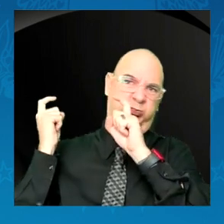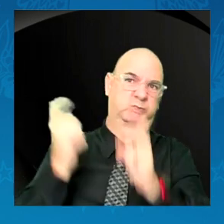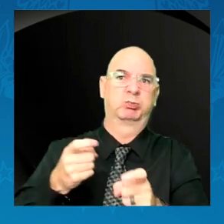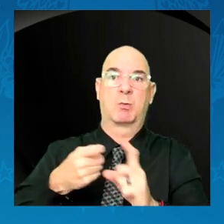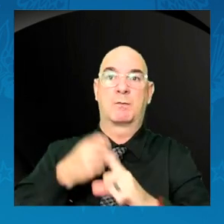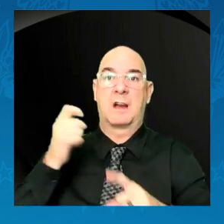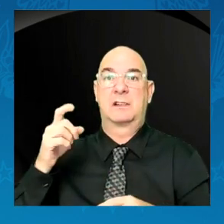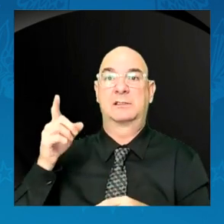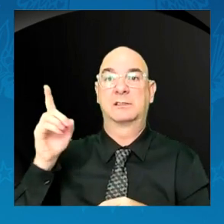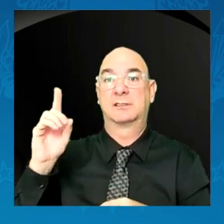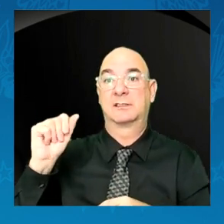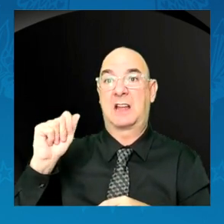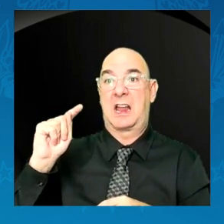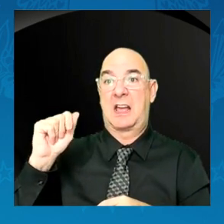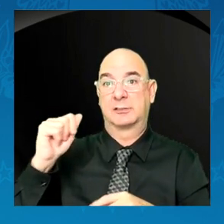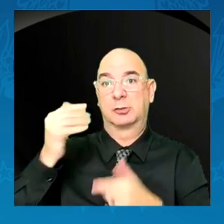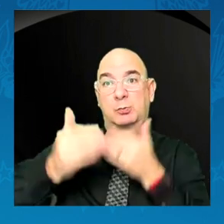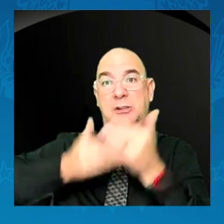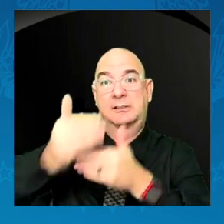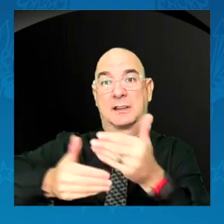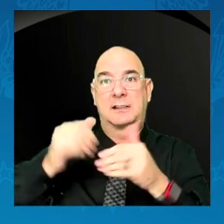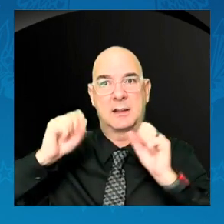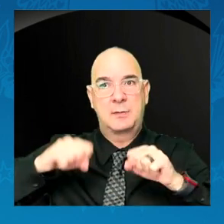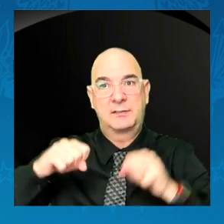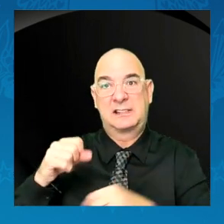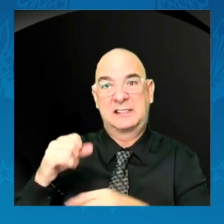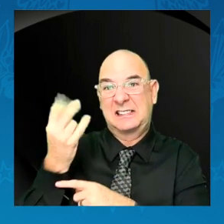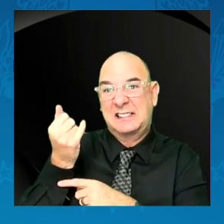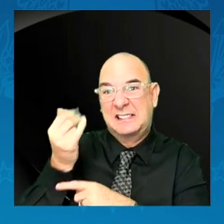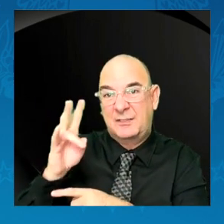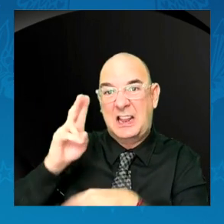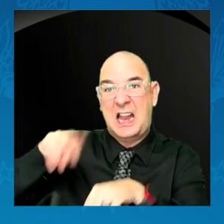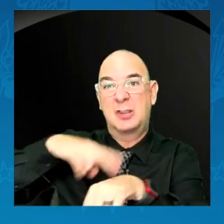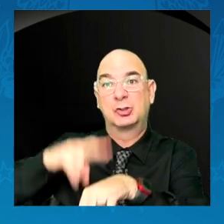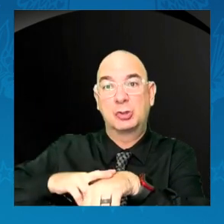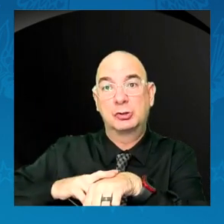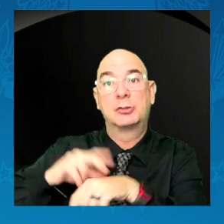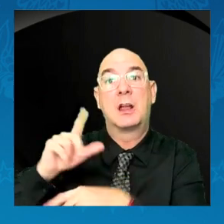of the 17 national laboratories. Just a few weeks ago, I visited Oak Ridge National Lab